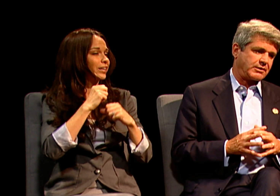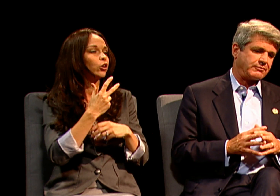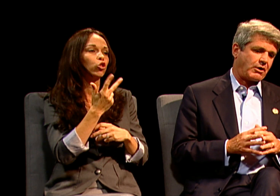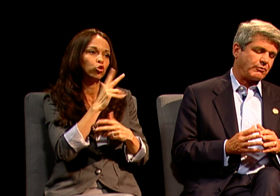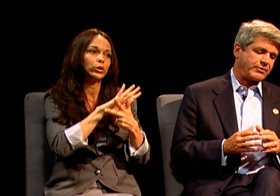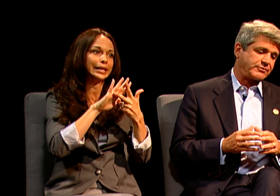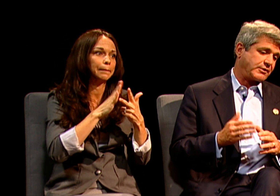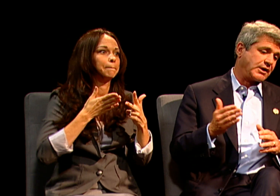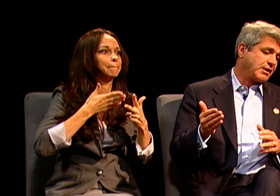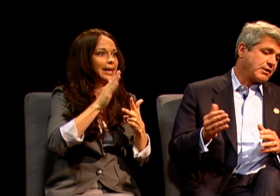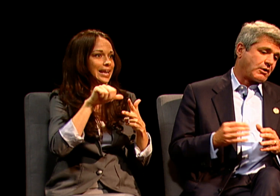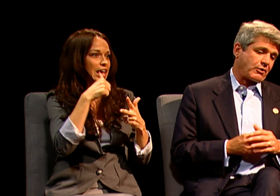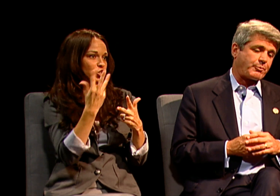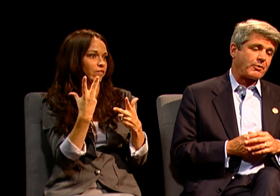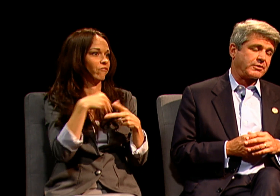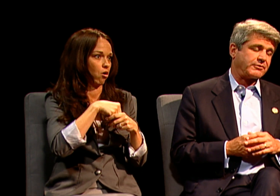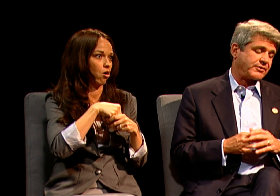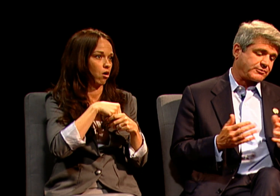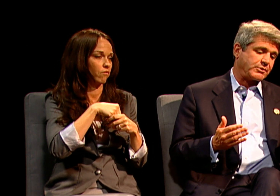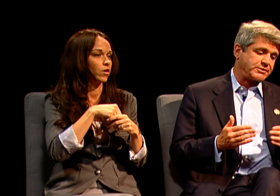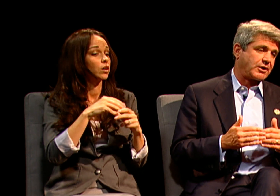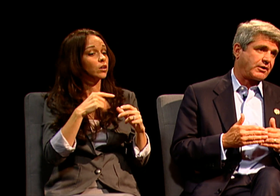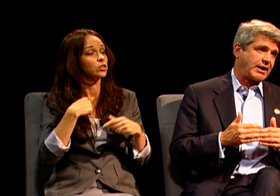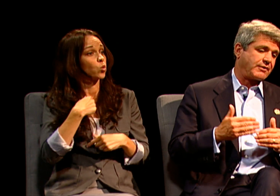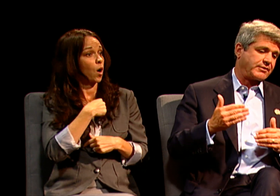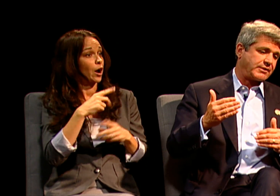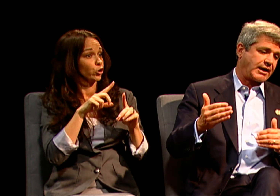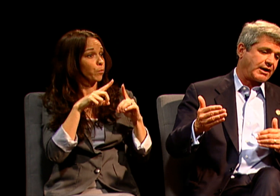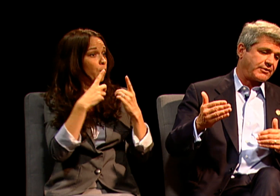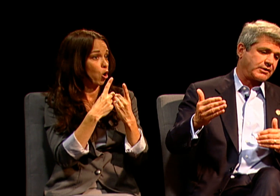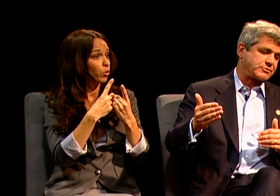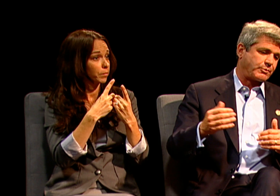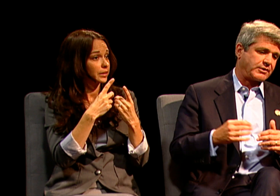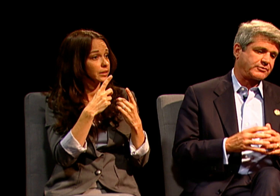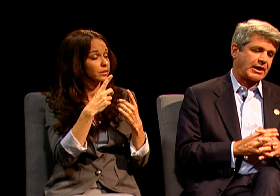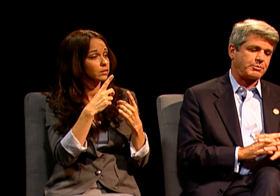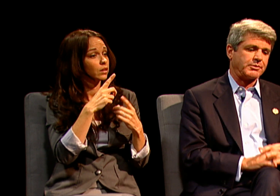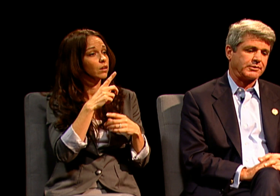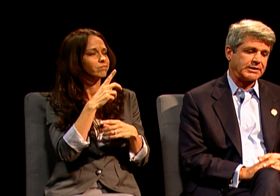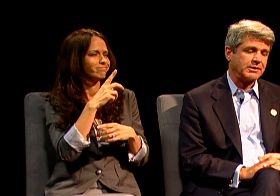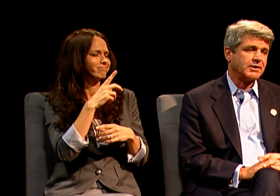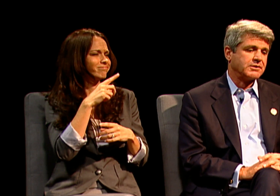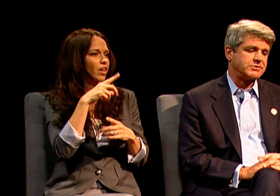INVOLVED WITH THIS. OUR DEPARTMENT OF DEFENSE MILITARY, THEY HAVE THAT TREMENDOUS CAPABILITY